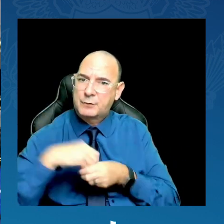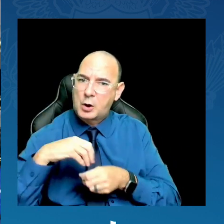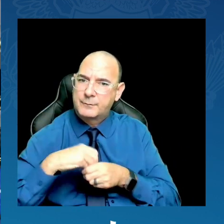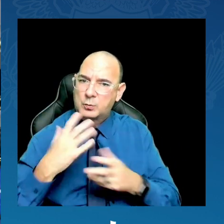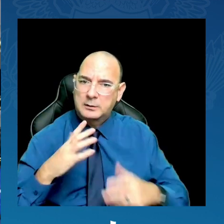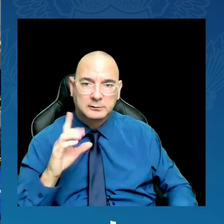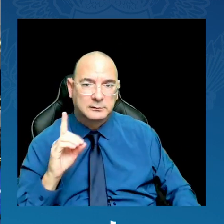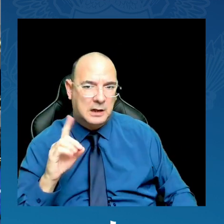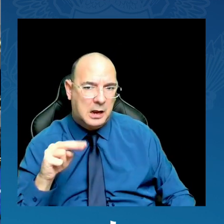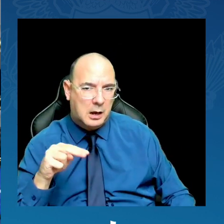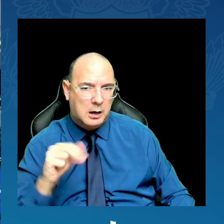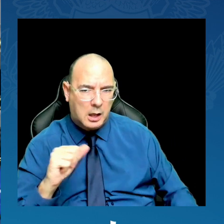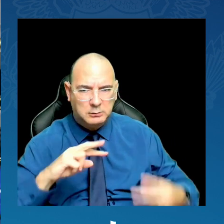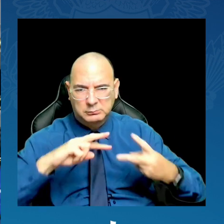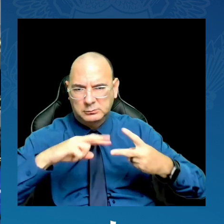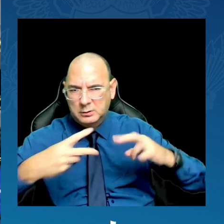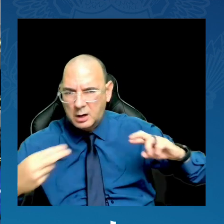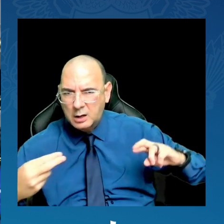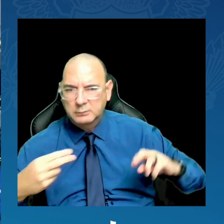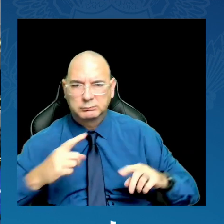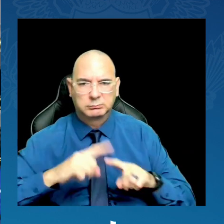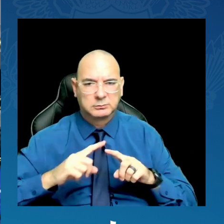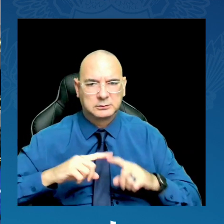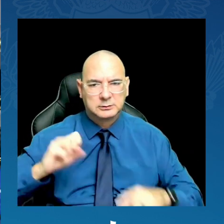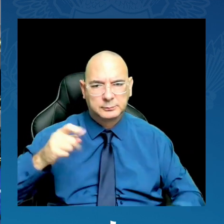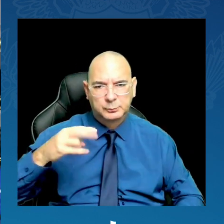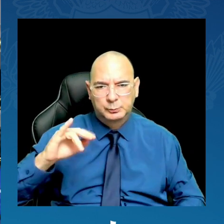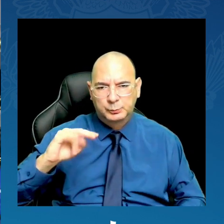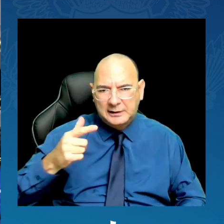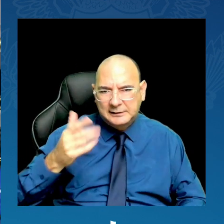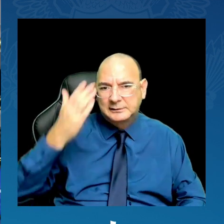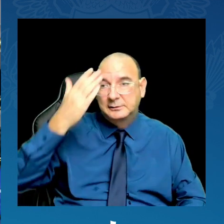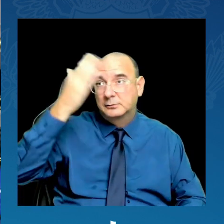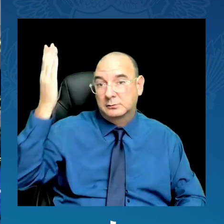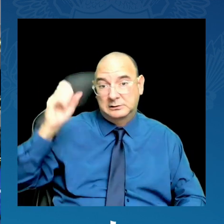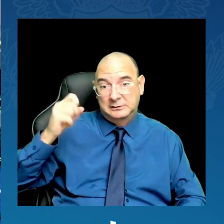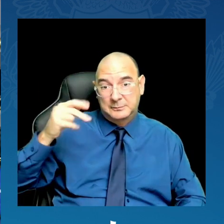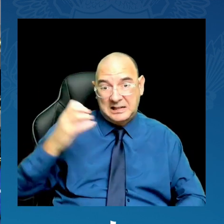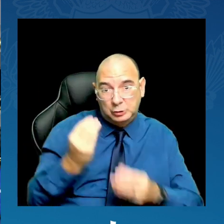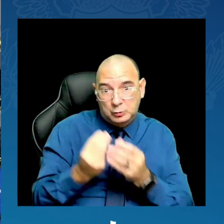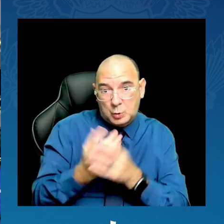In another experiment, she grew a sample of beating human. Heart cells to help us understand